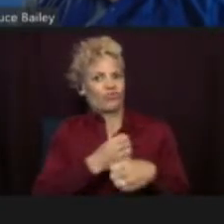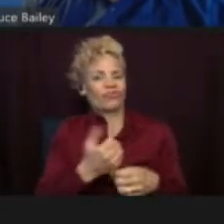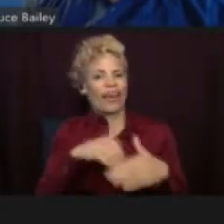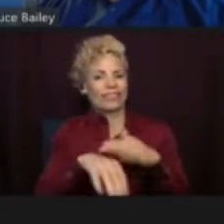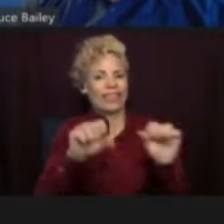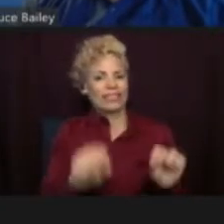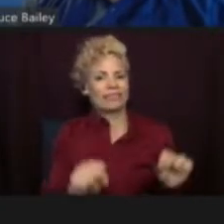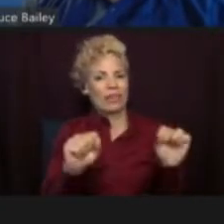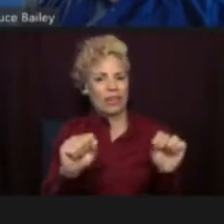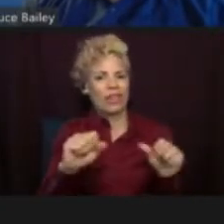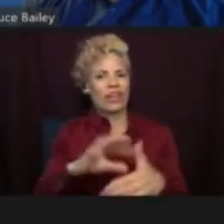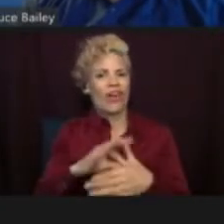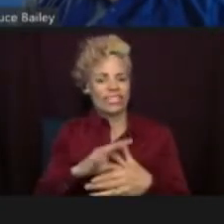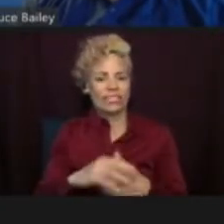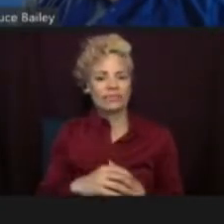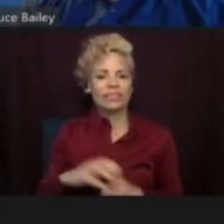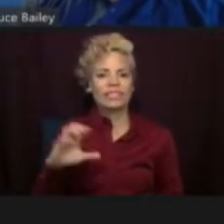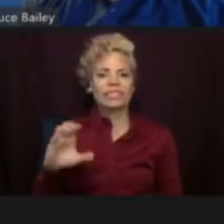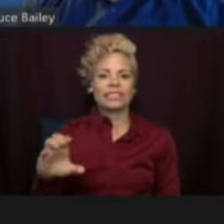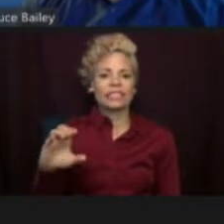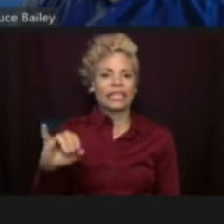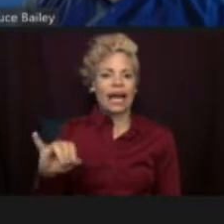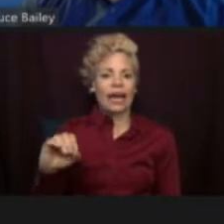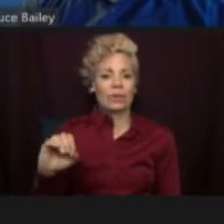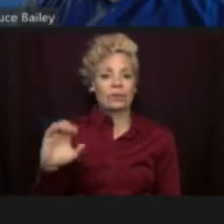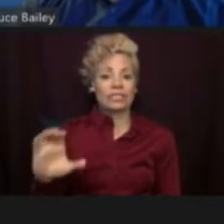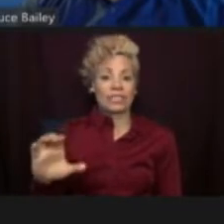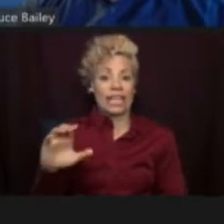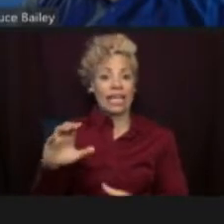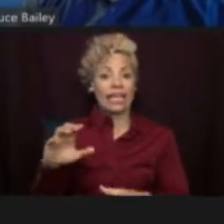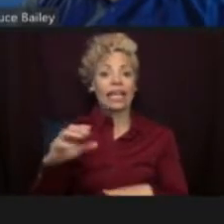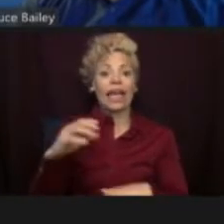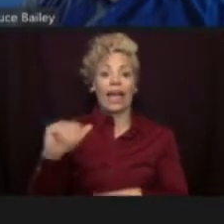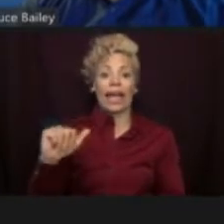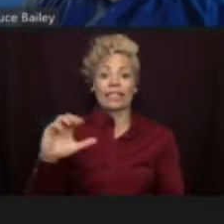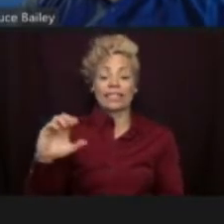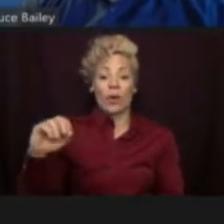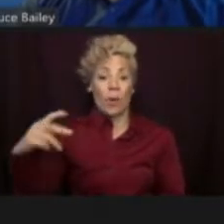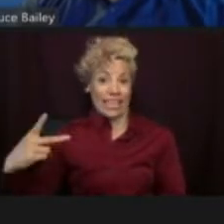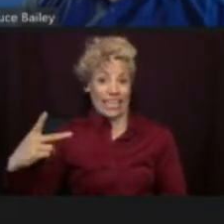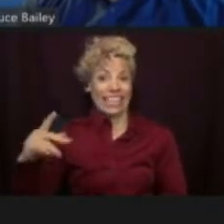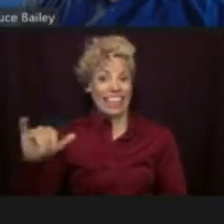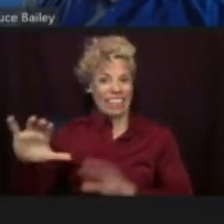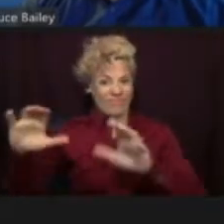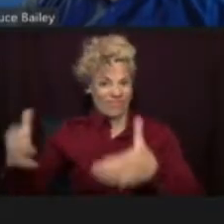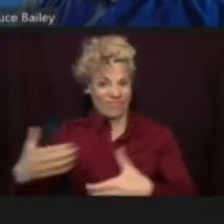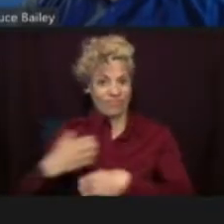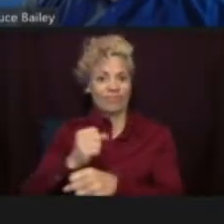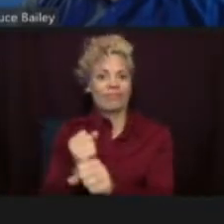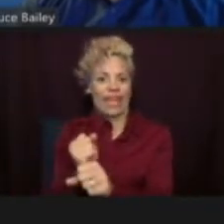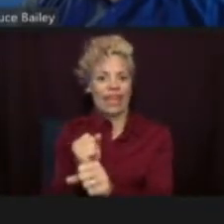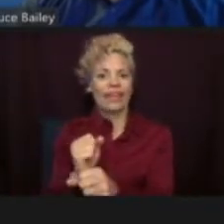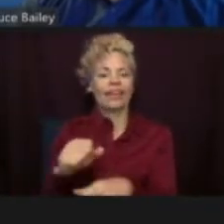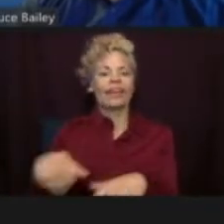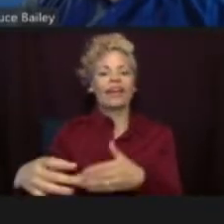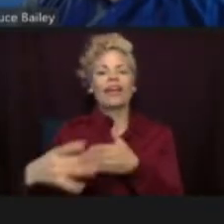Accessibility Community of Practice, produced guidance documents on how to create accessible agency communications.